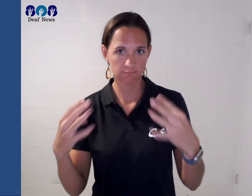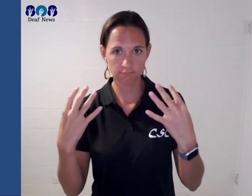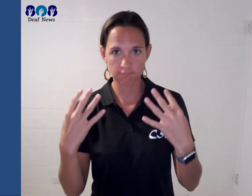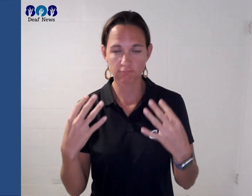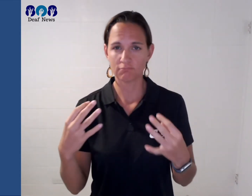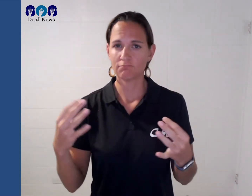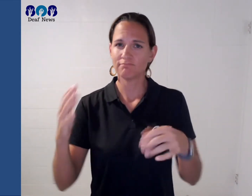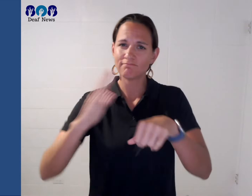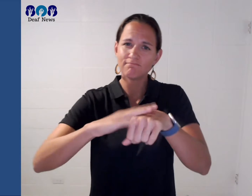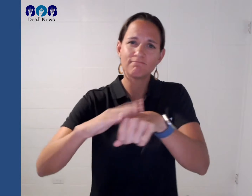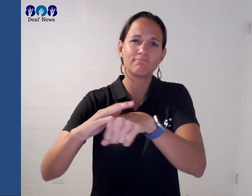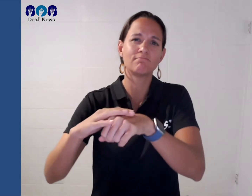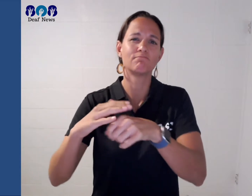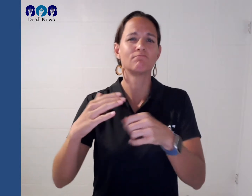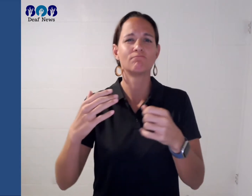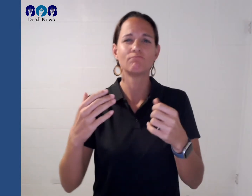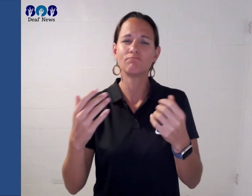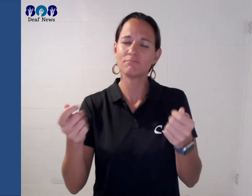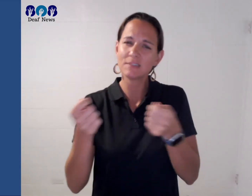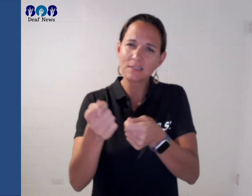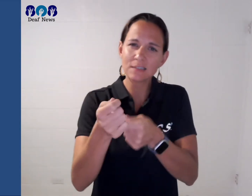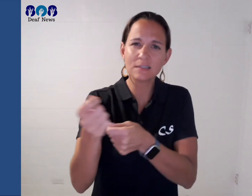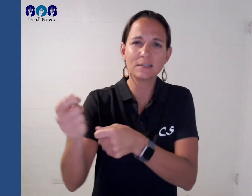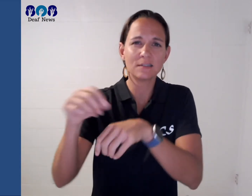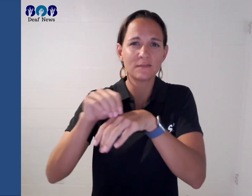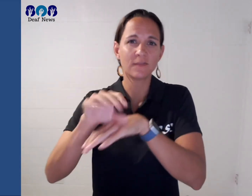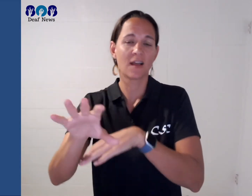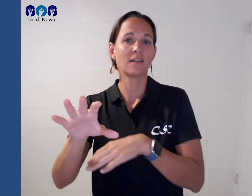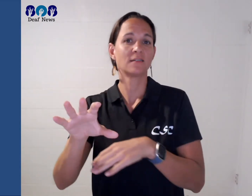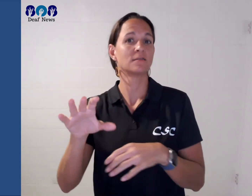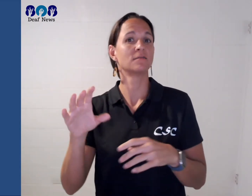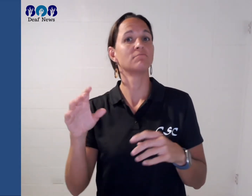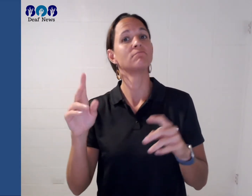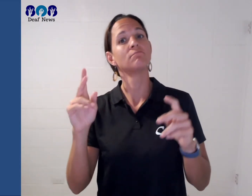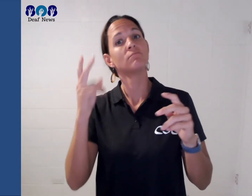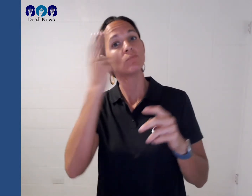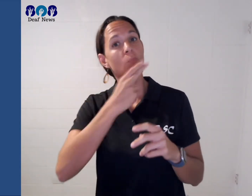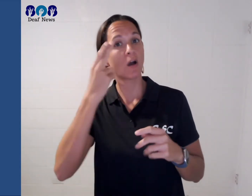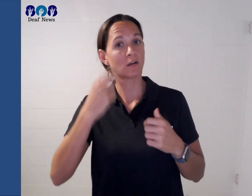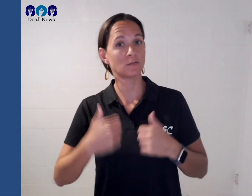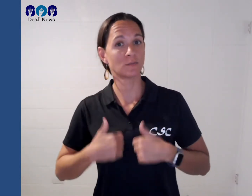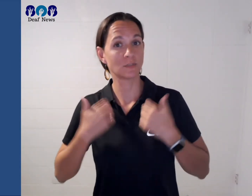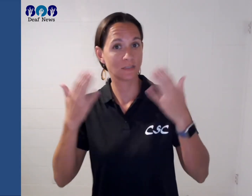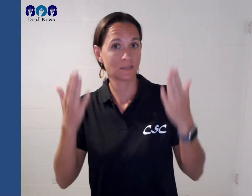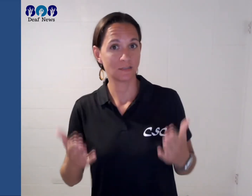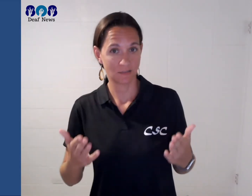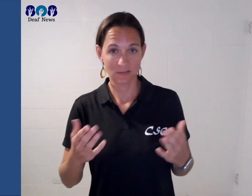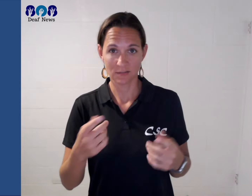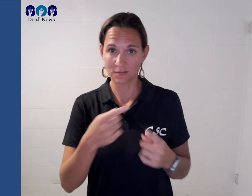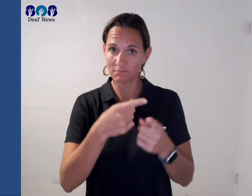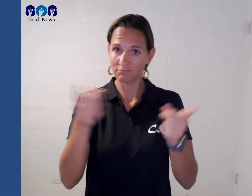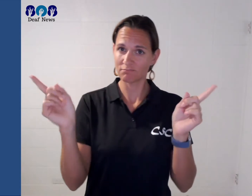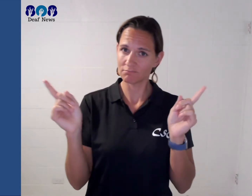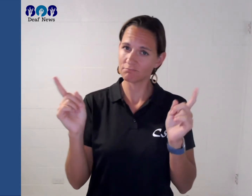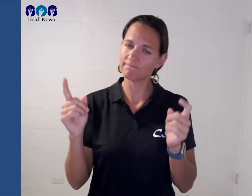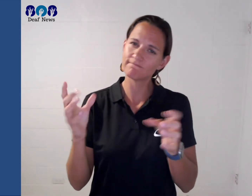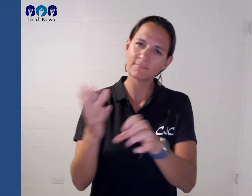He warned and urged all Hawaii residents to get the booster shot, the third dose.